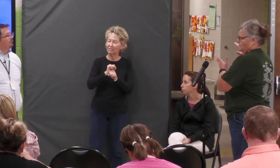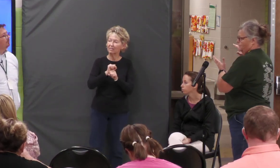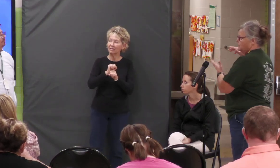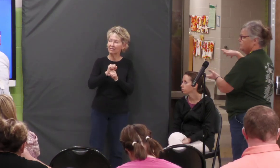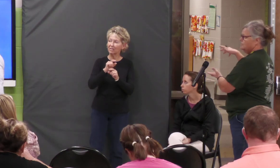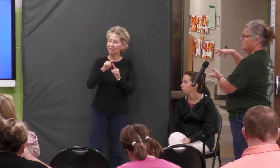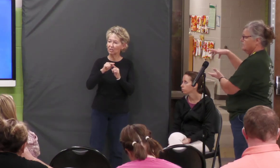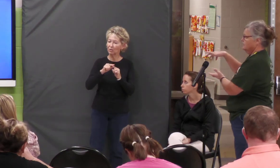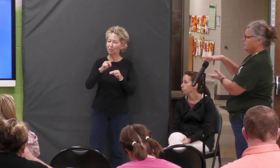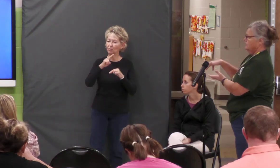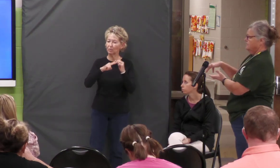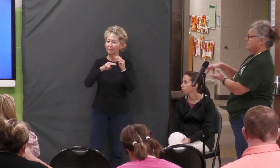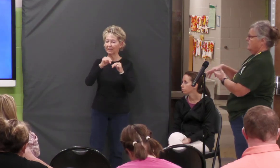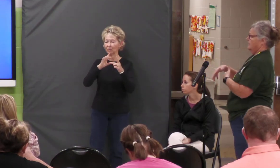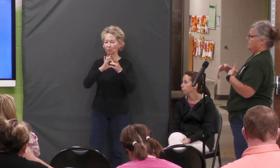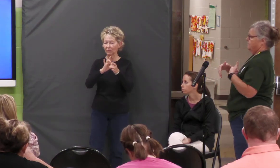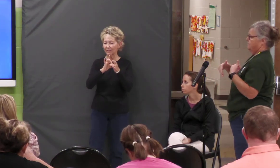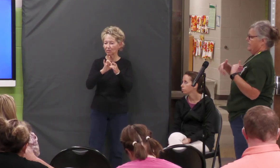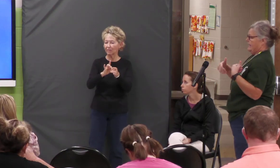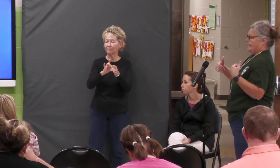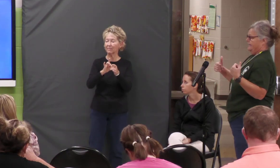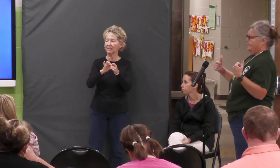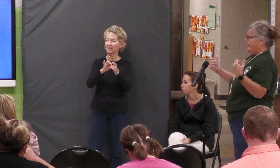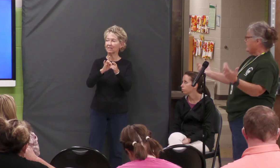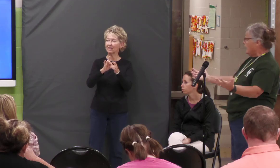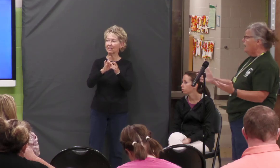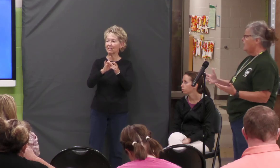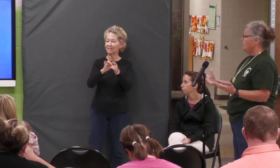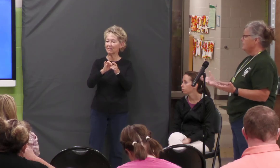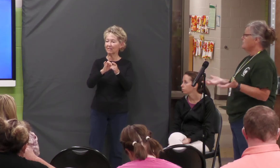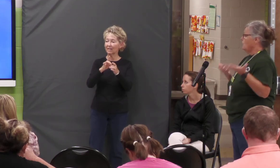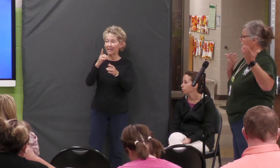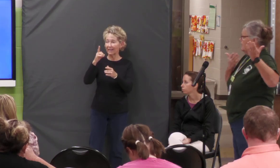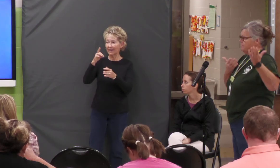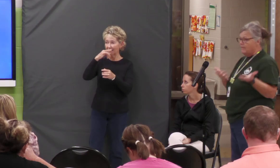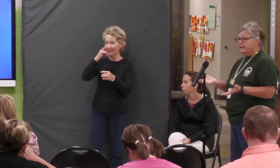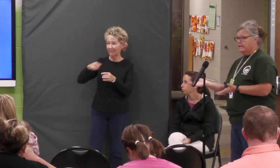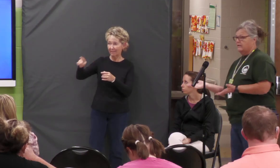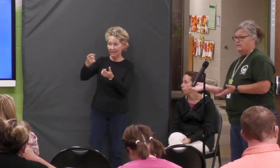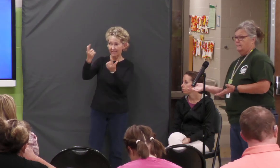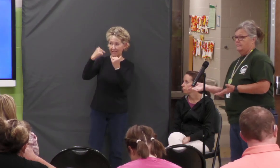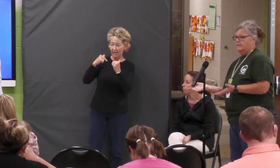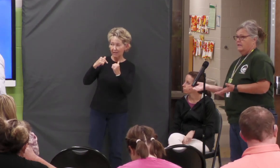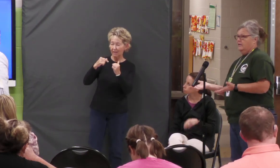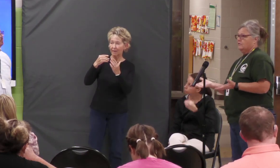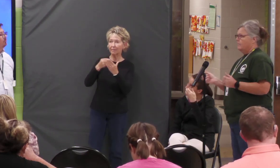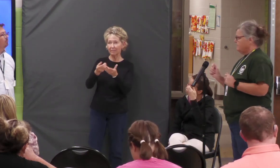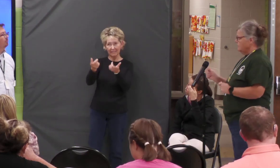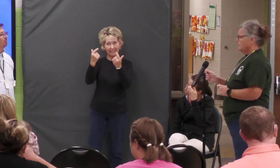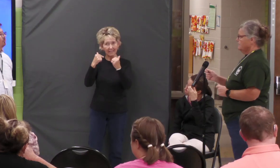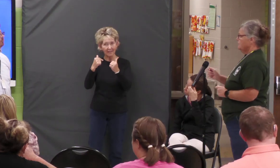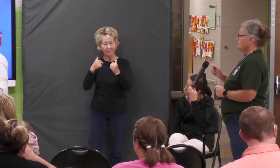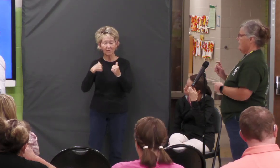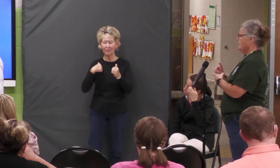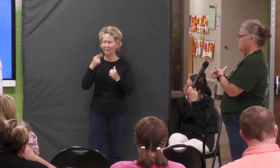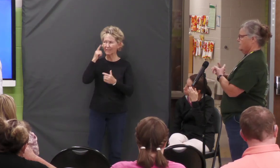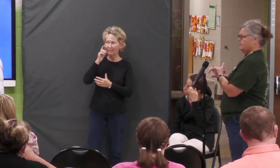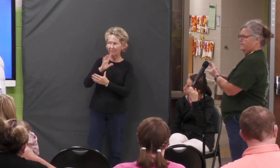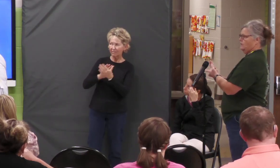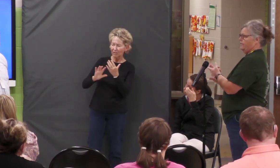to build these relationships and and they come and so money comes so I'm feeling confused a just even